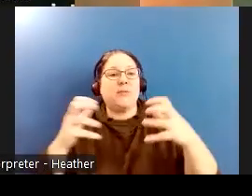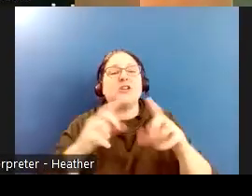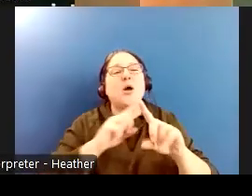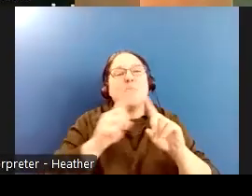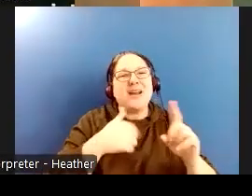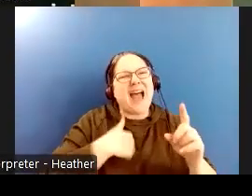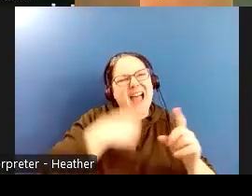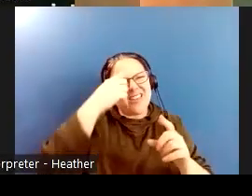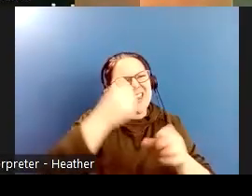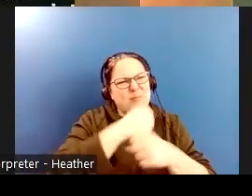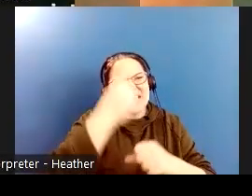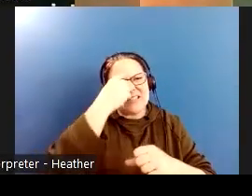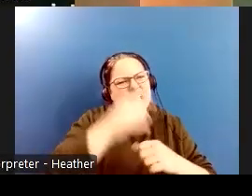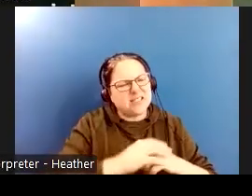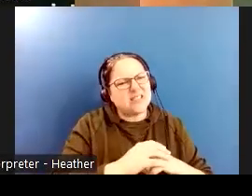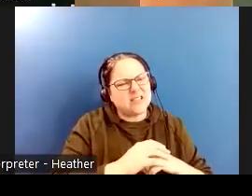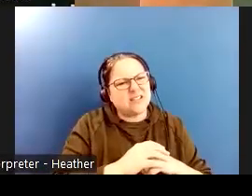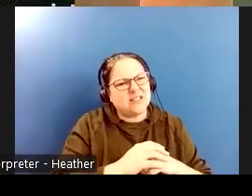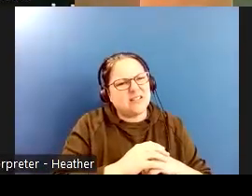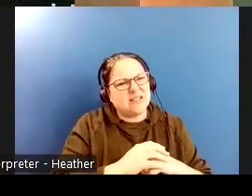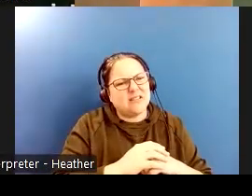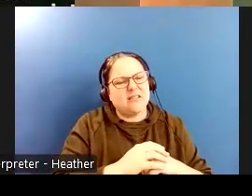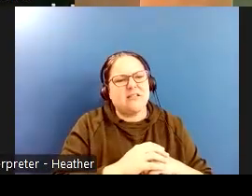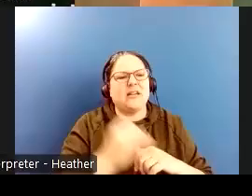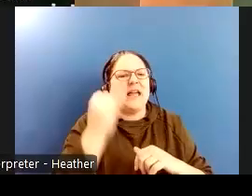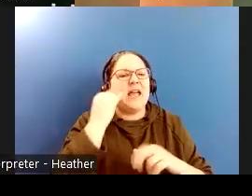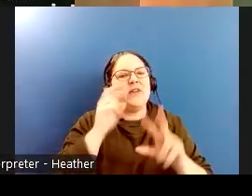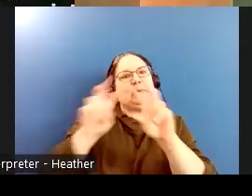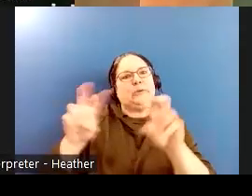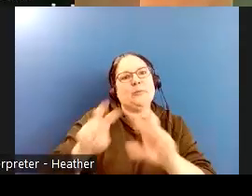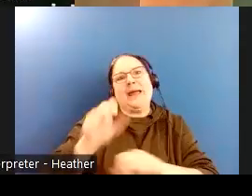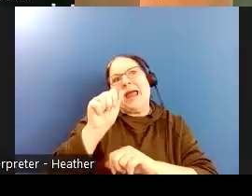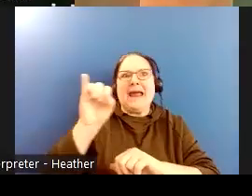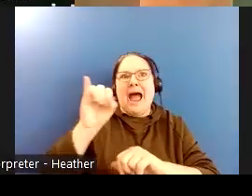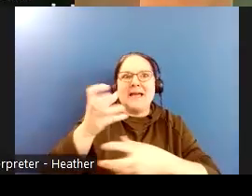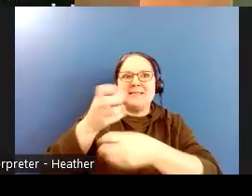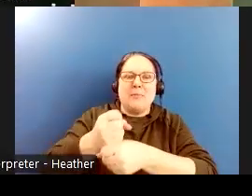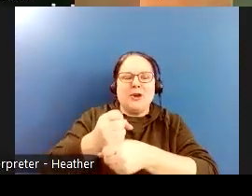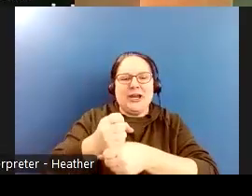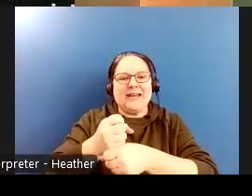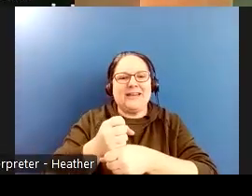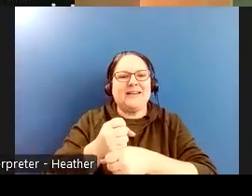you if so read my little AI overview over here. So the Cox regression interaction term or moderation